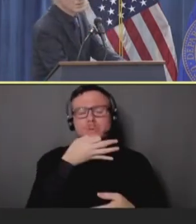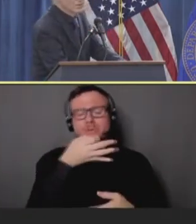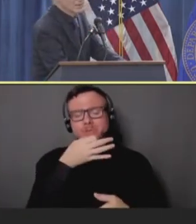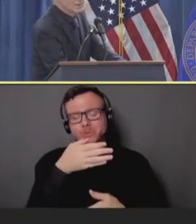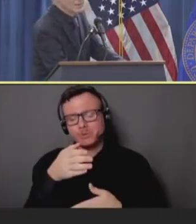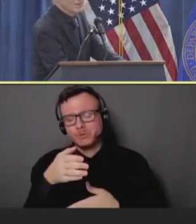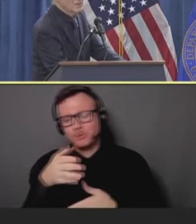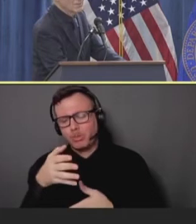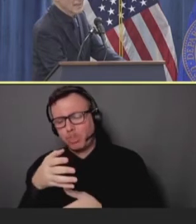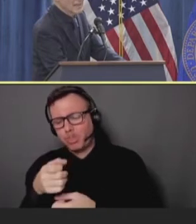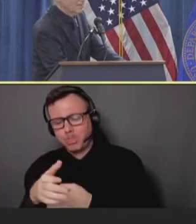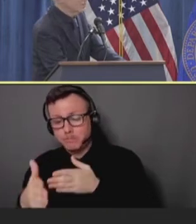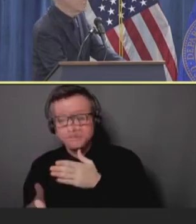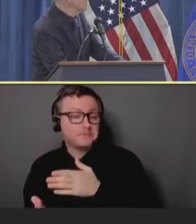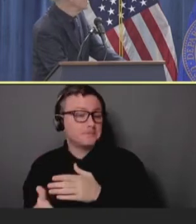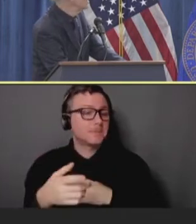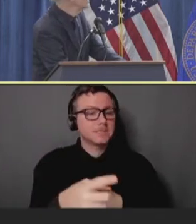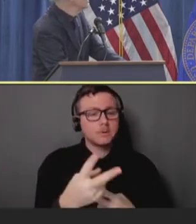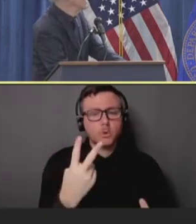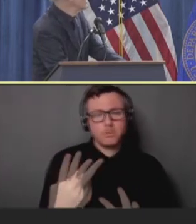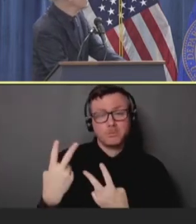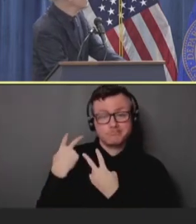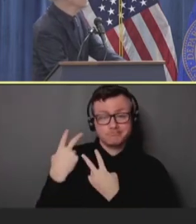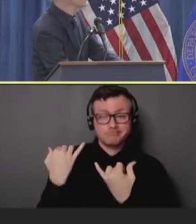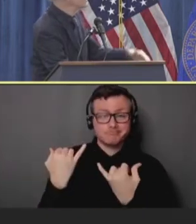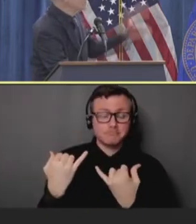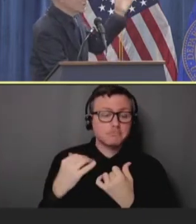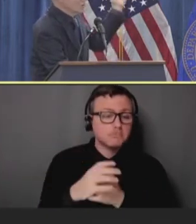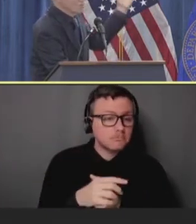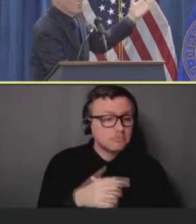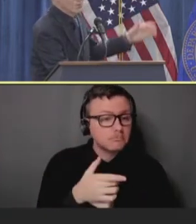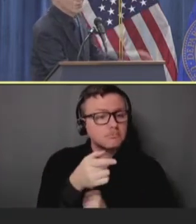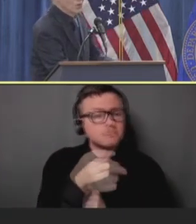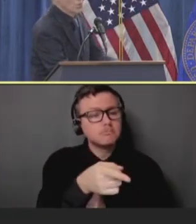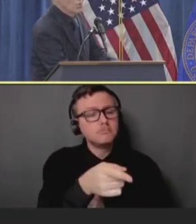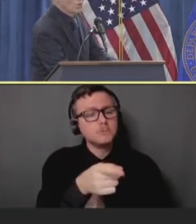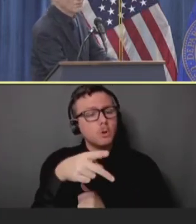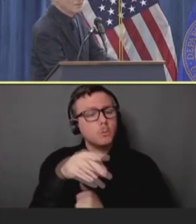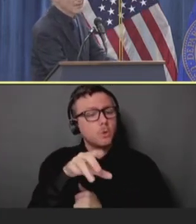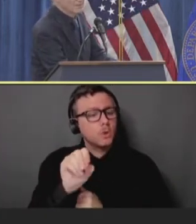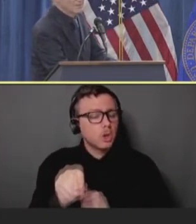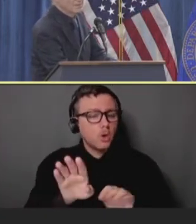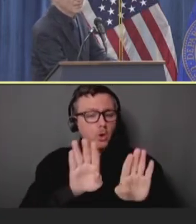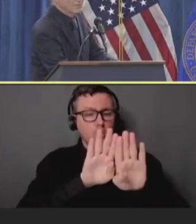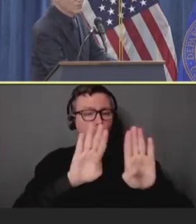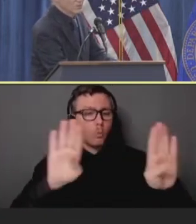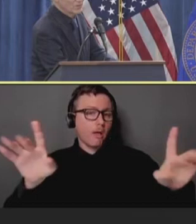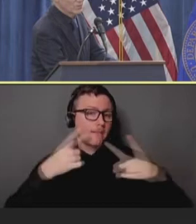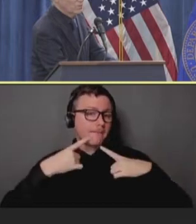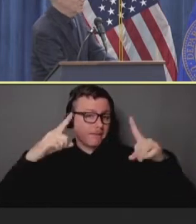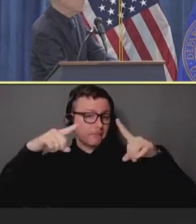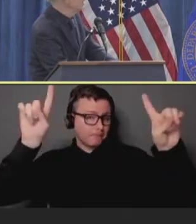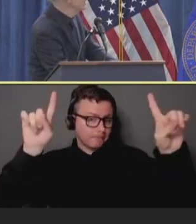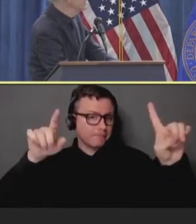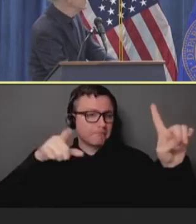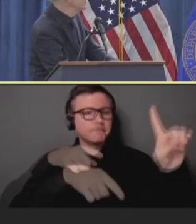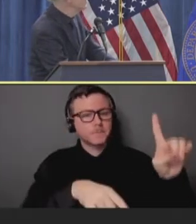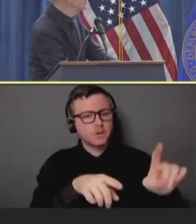Just looking a little back historically, at this is the Polio Wall of Fame at Roosevelt Warm Springs, in Georgia.